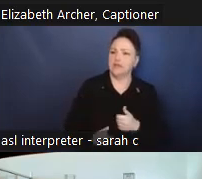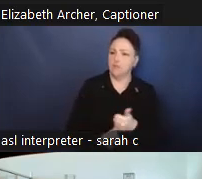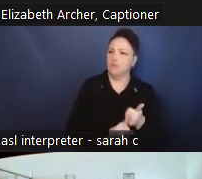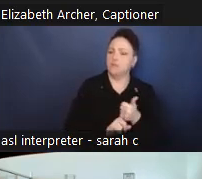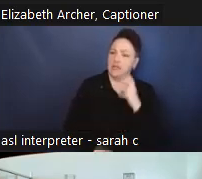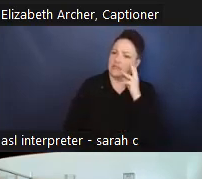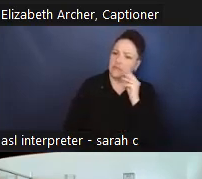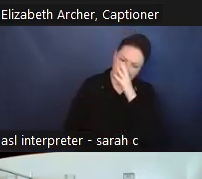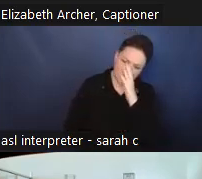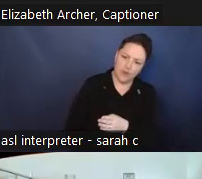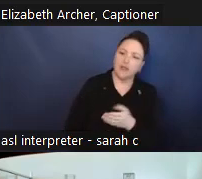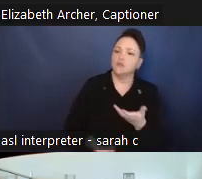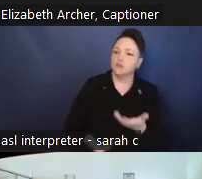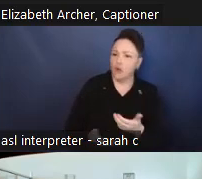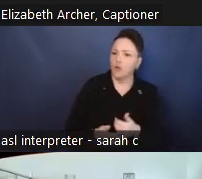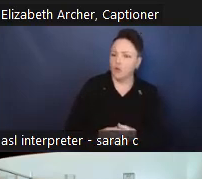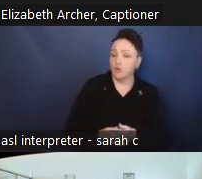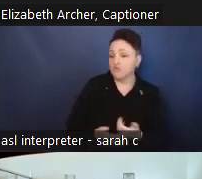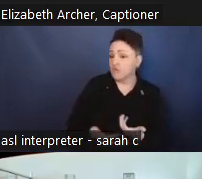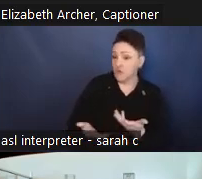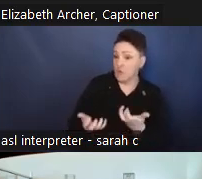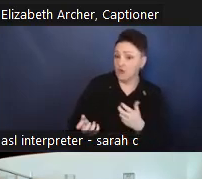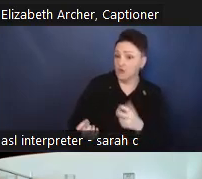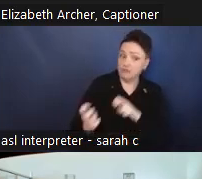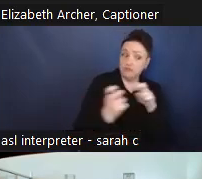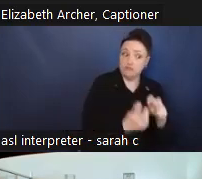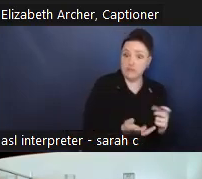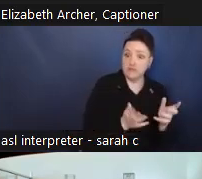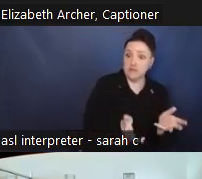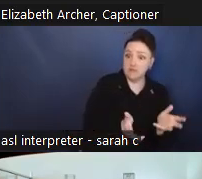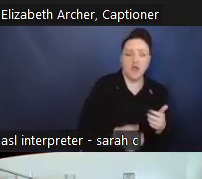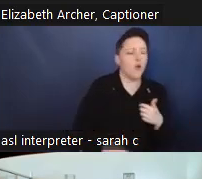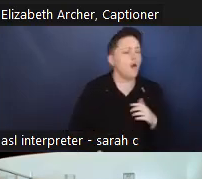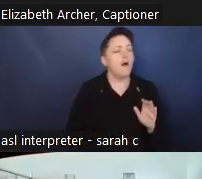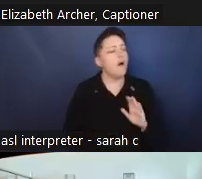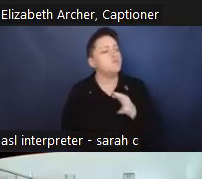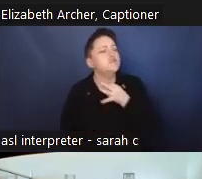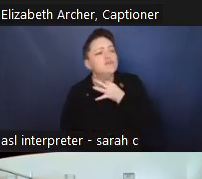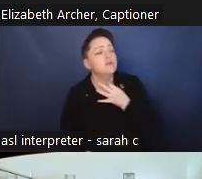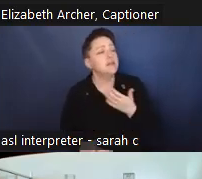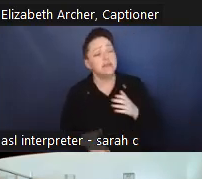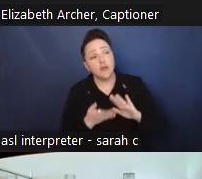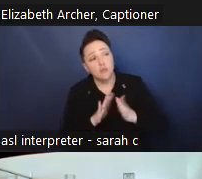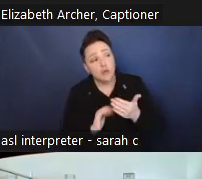I just wanted to get a sense of community members or consumers. Those sorts of folks so thank you